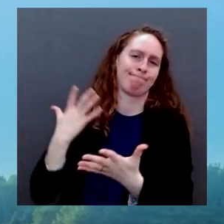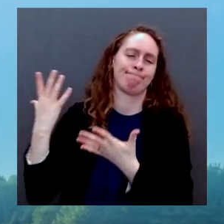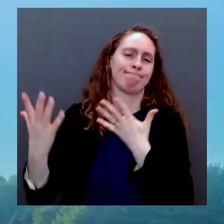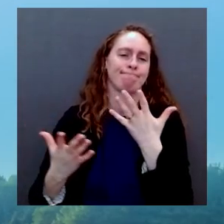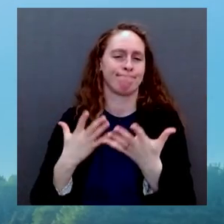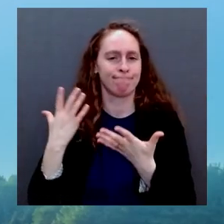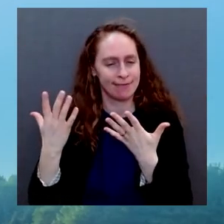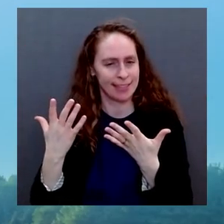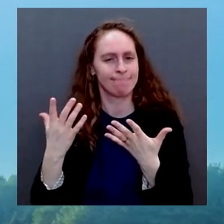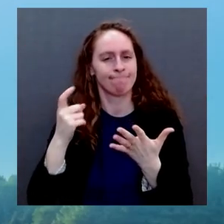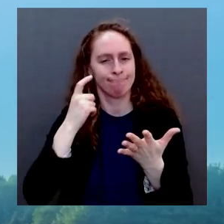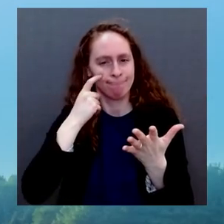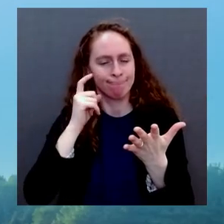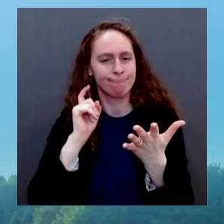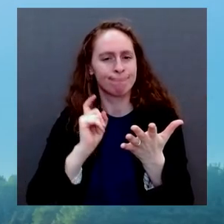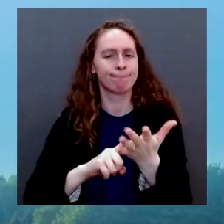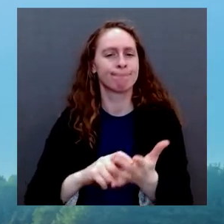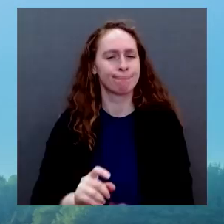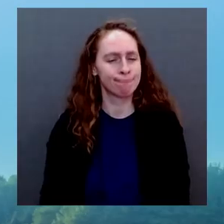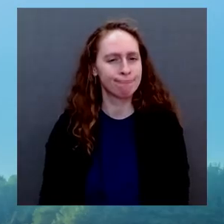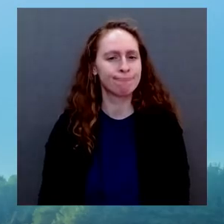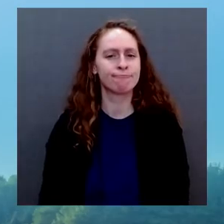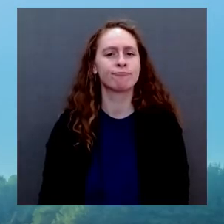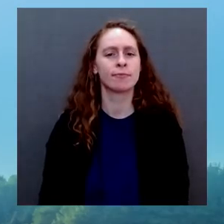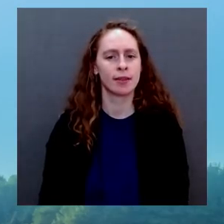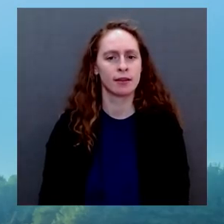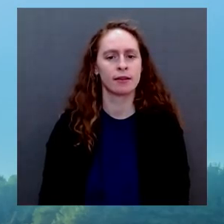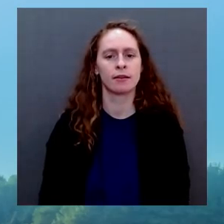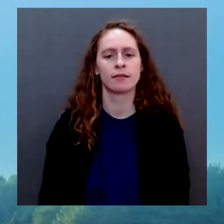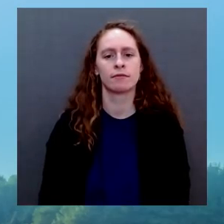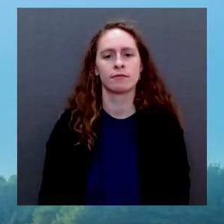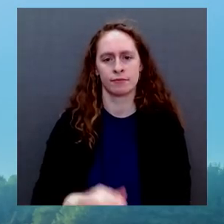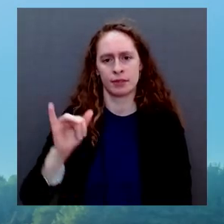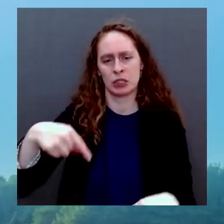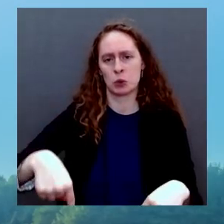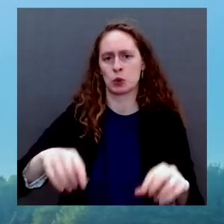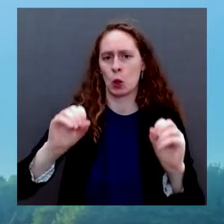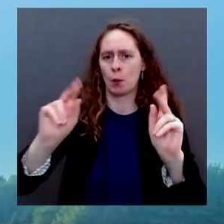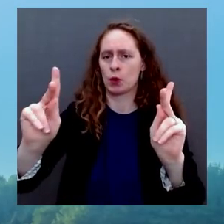The President: Thank you. Mr. Deese: So, Mr. President, I want to ask Corwin Heatwole to come in.